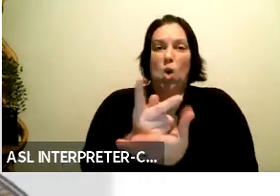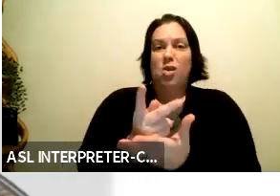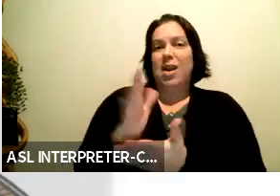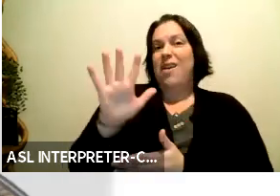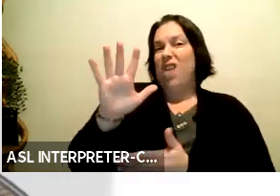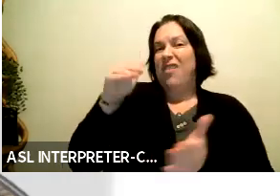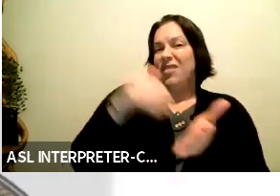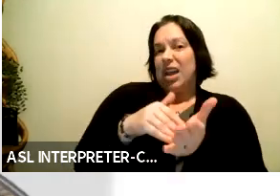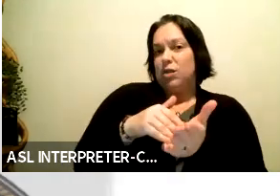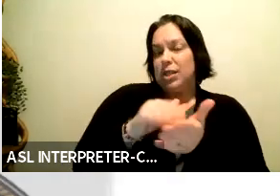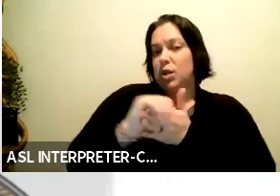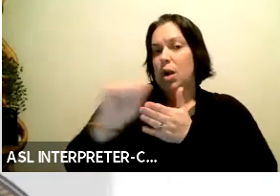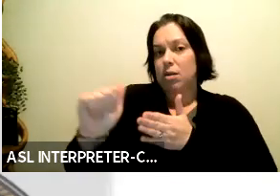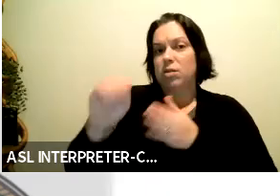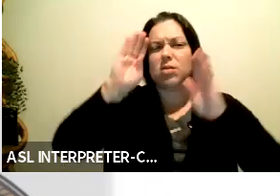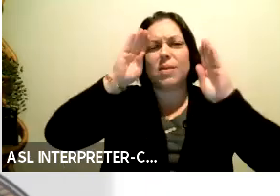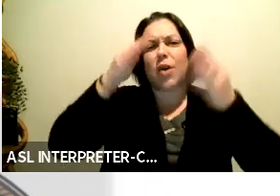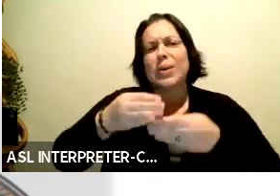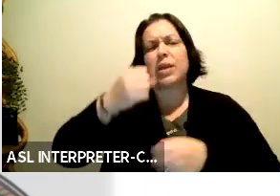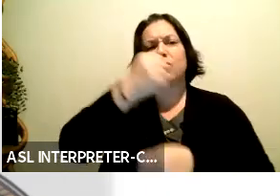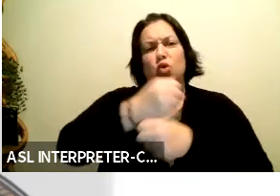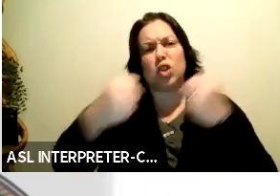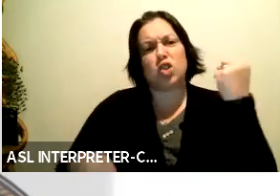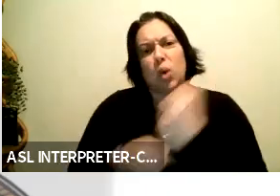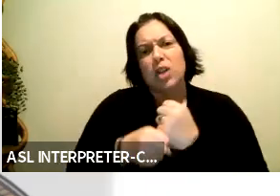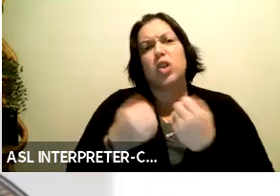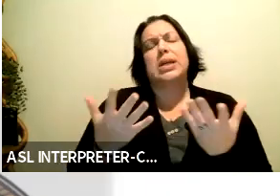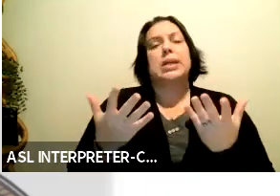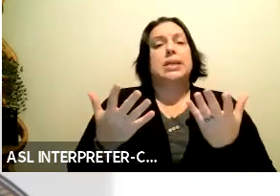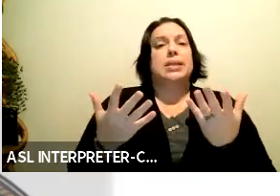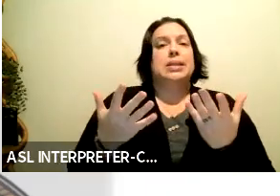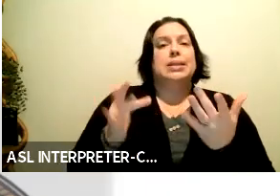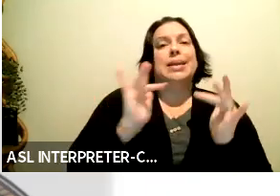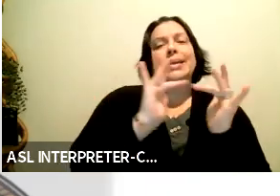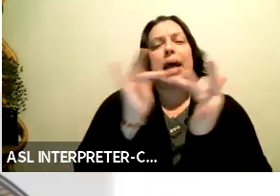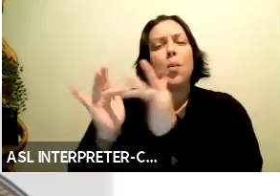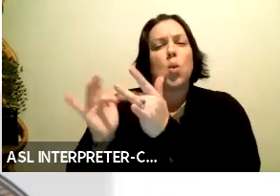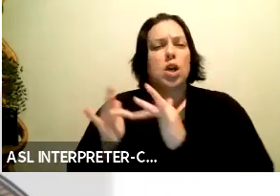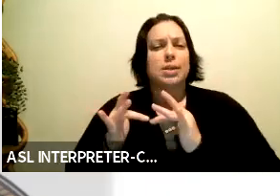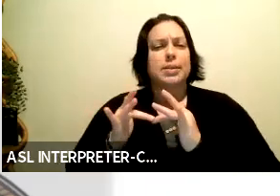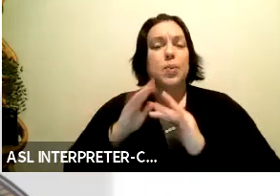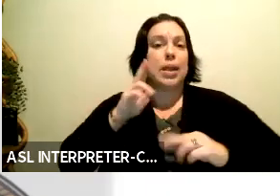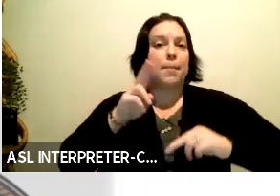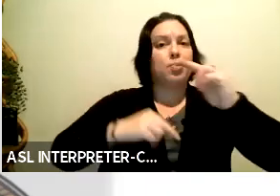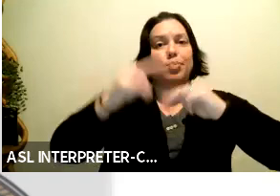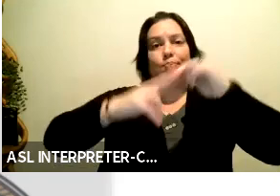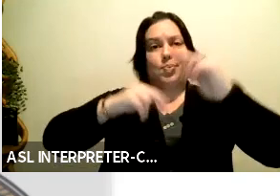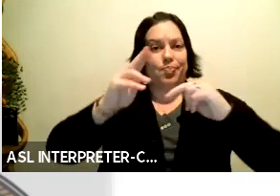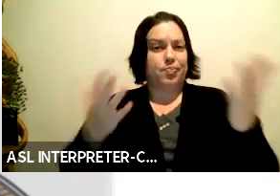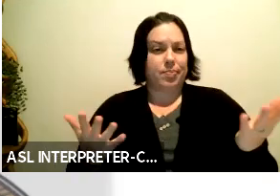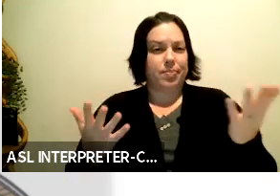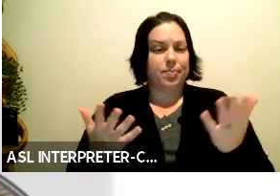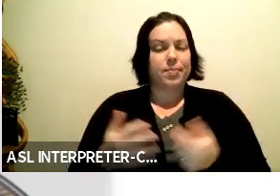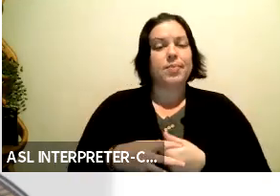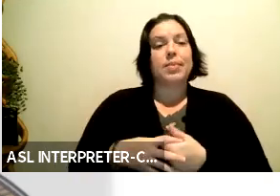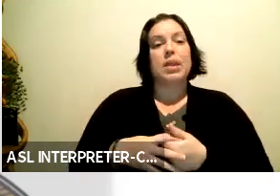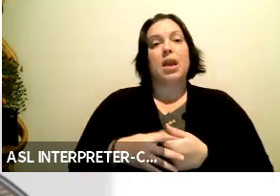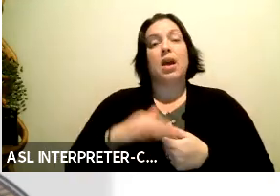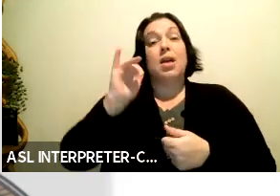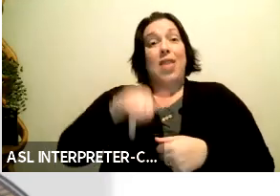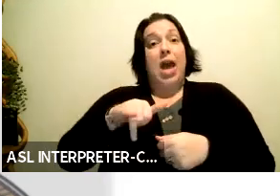focus in structured and network building. So in that structure and network, it developed a report